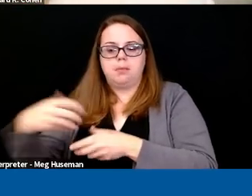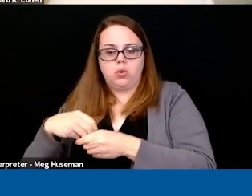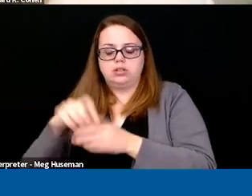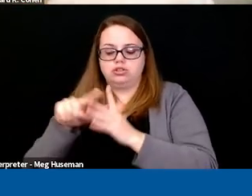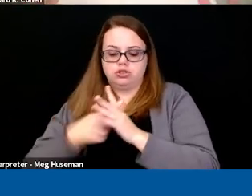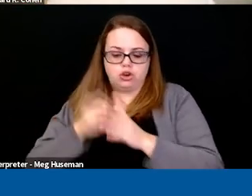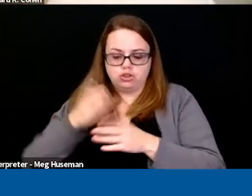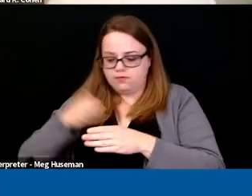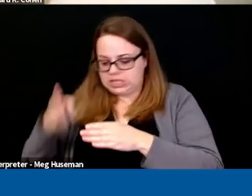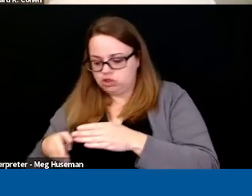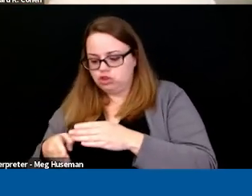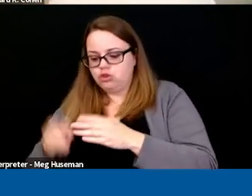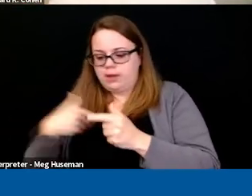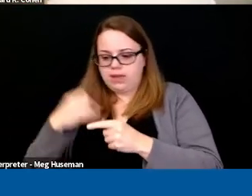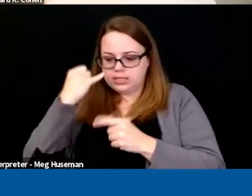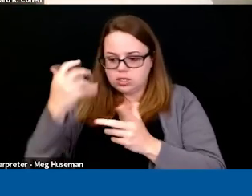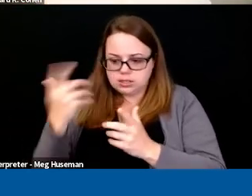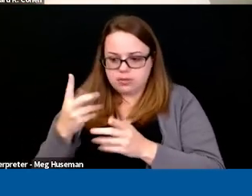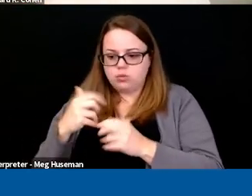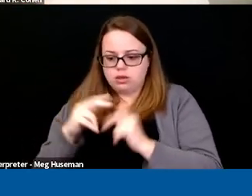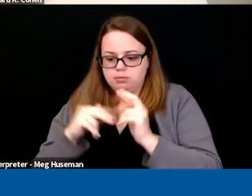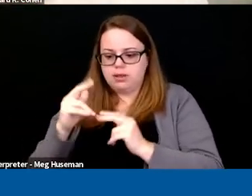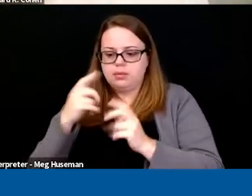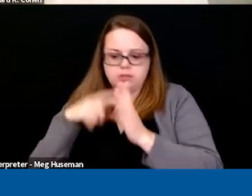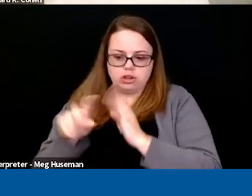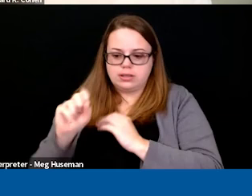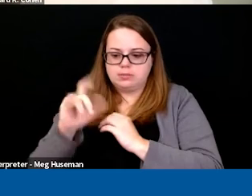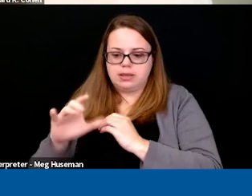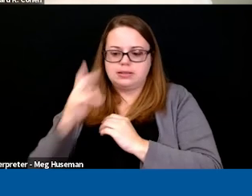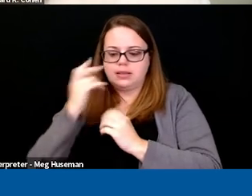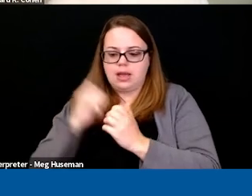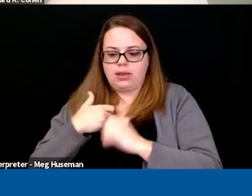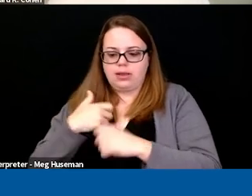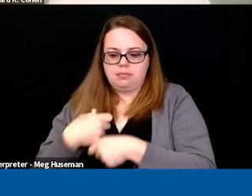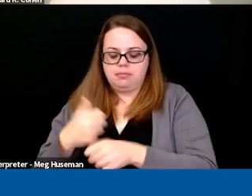You know, you have this idea of something you want to build. Let me check the Spec to see how I could build it and then just follow along.